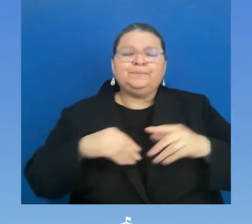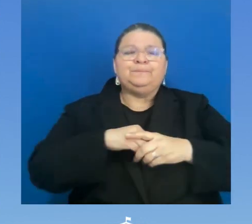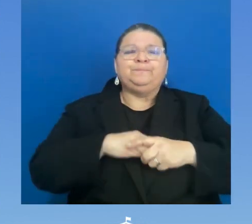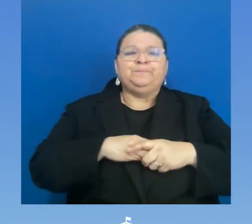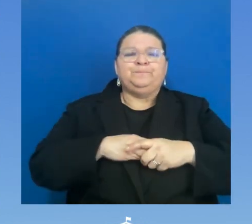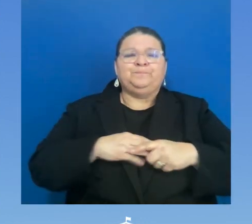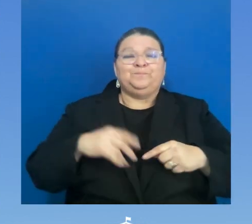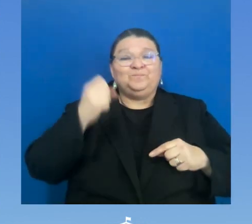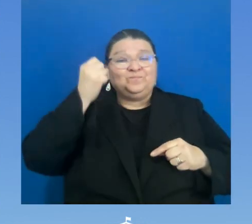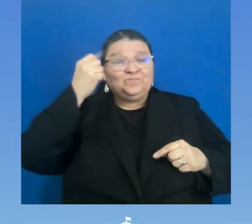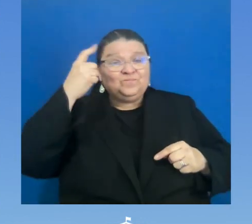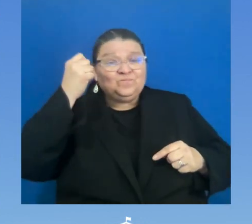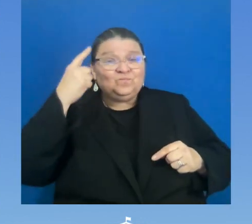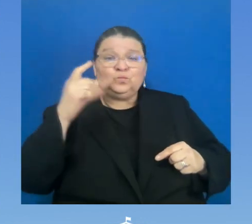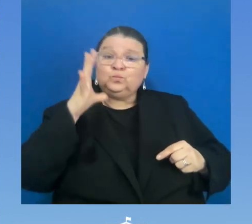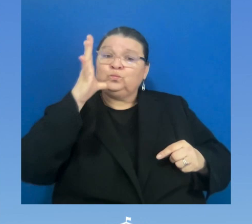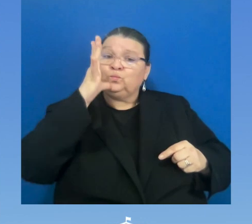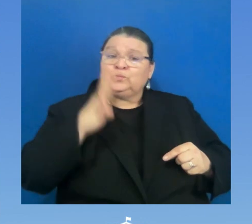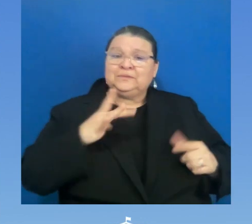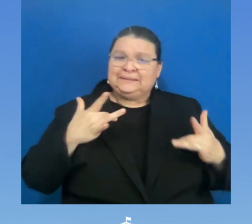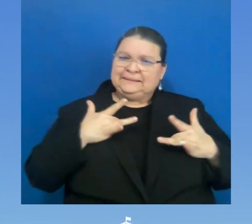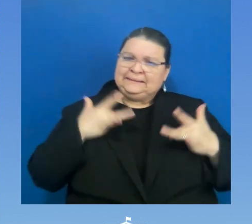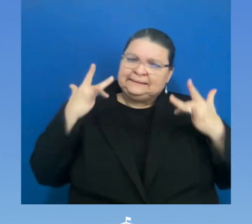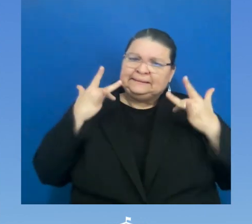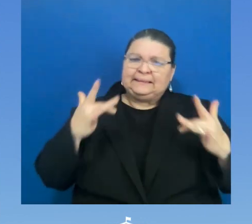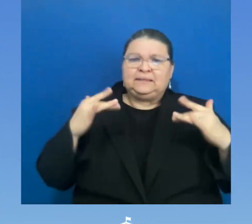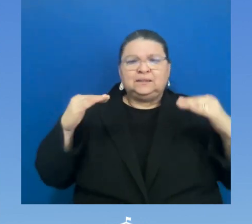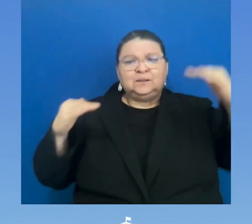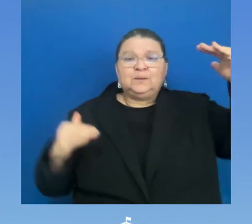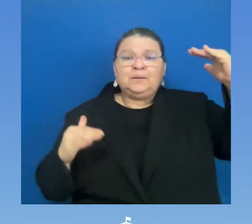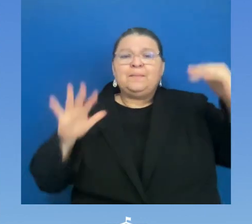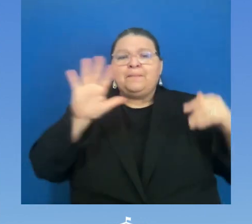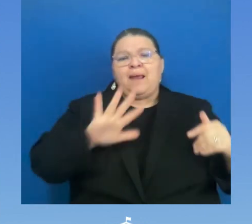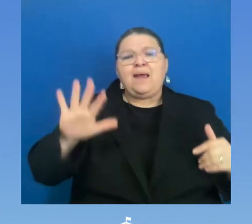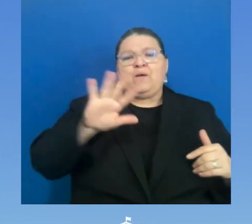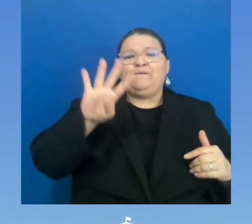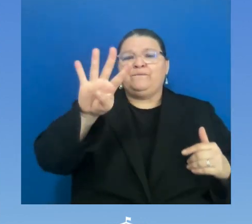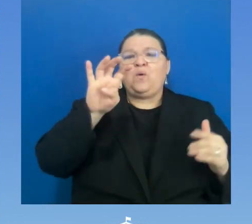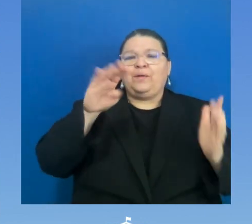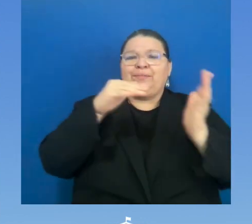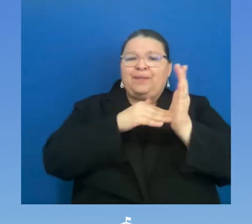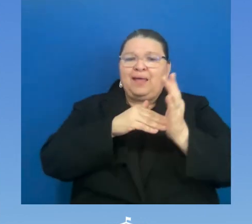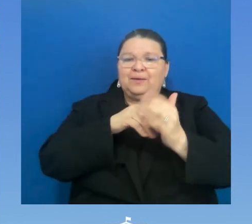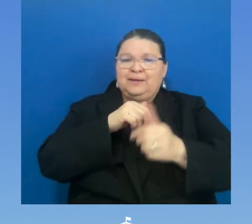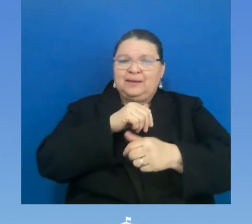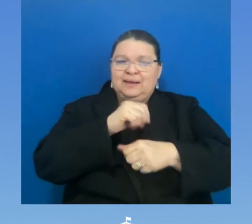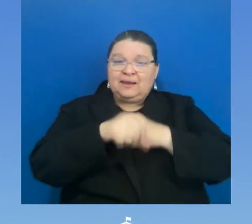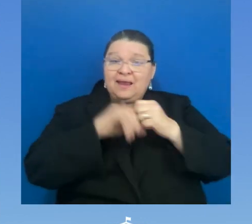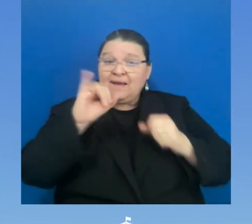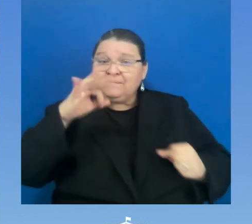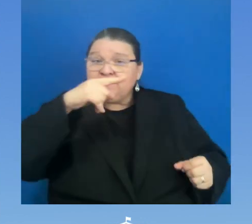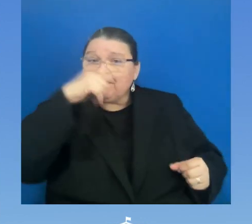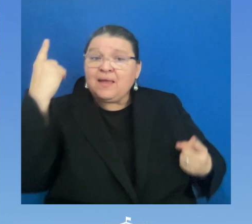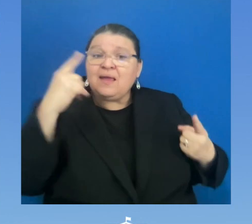For Black women, Latina women, Native American women, that loss in wages is closer to $1 million.